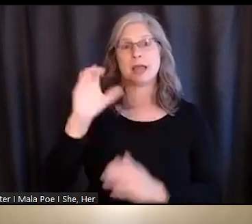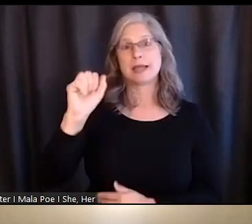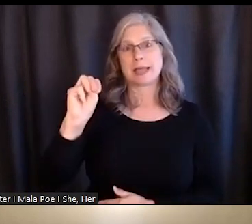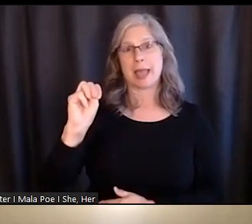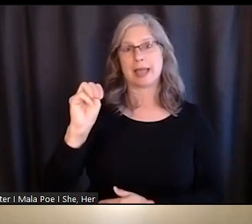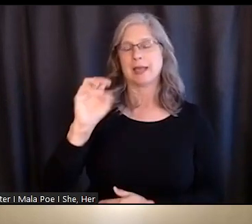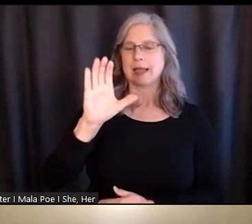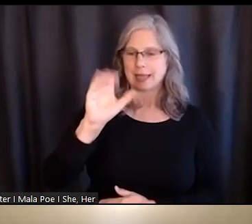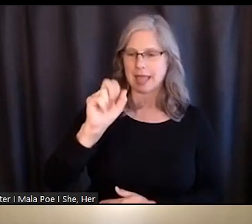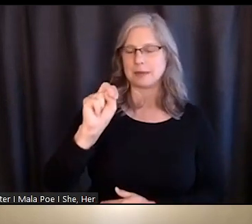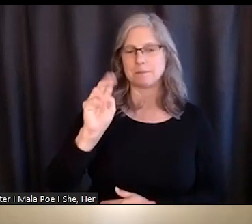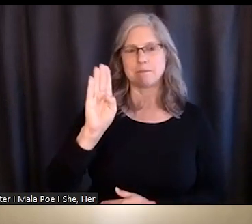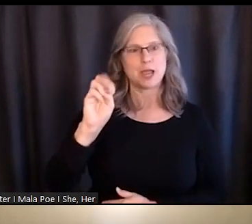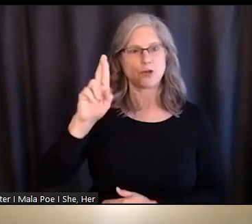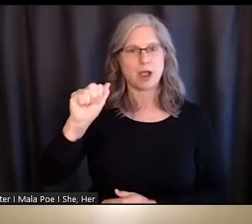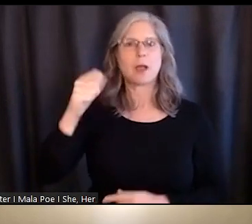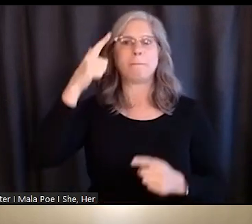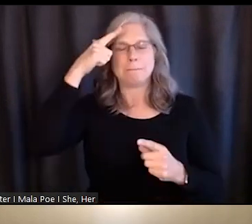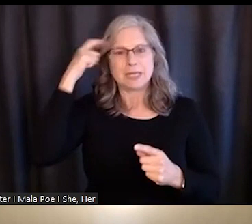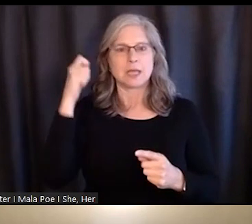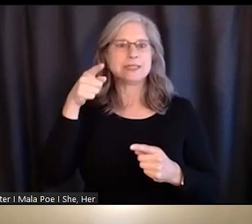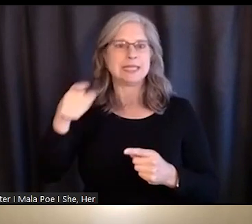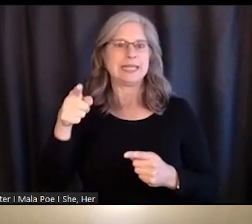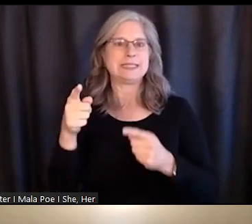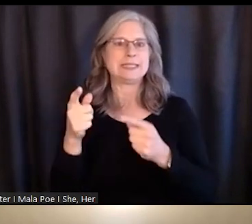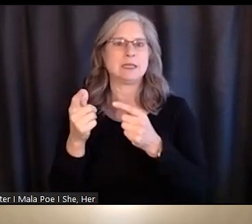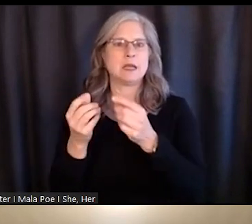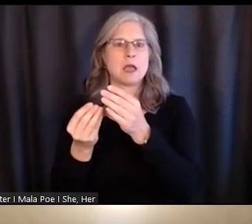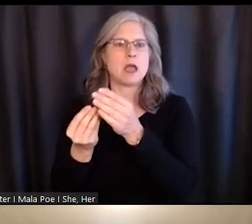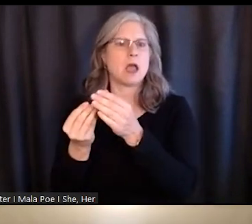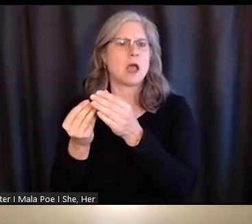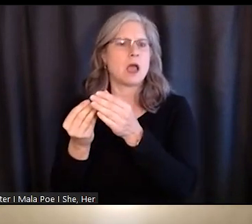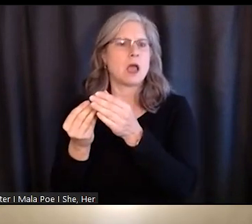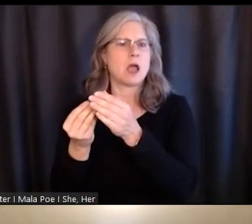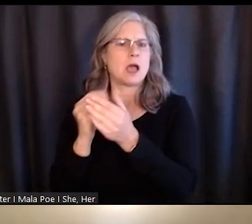an administrative center and because it's a planned city does have a higher than average education.